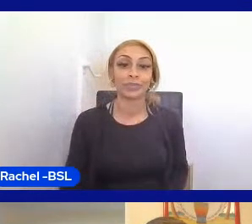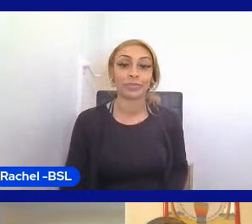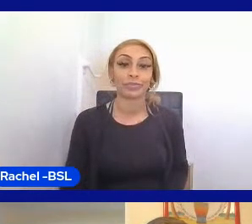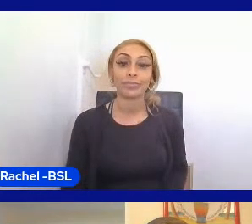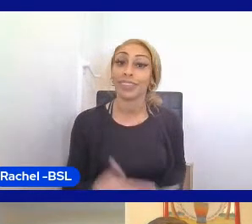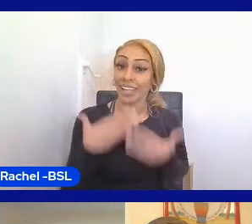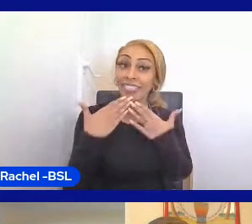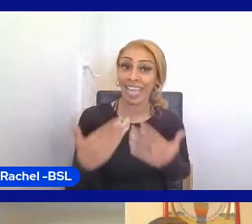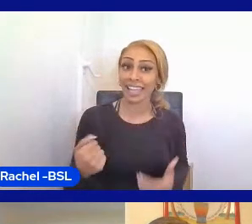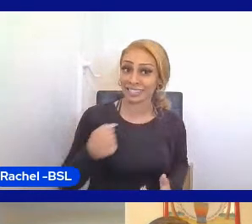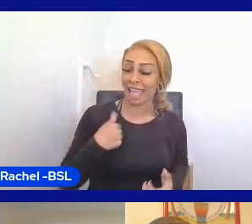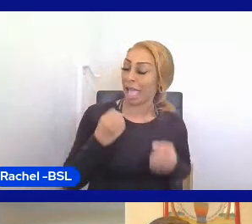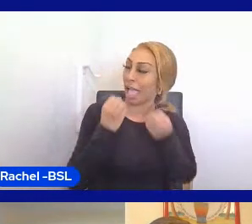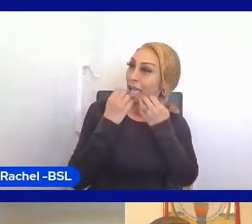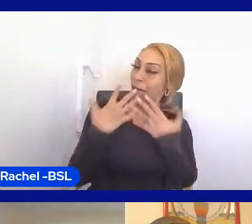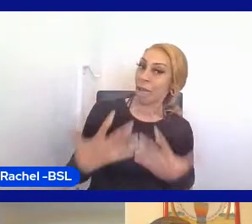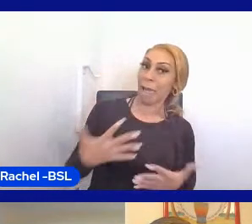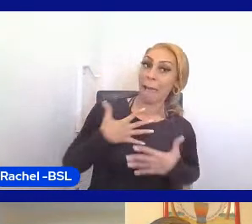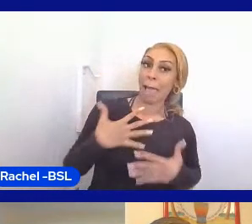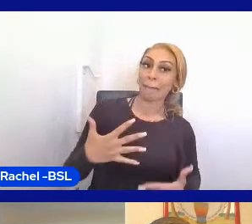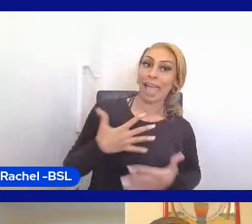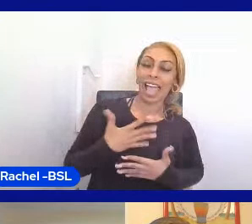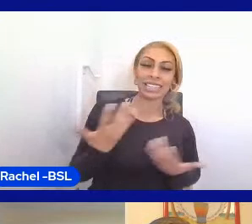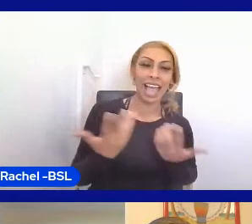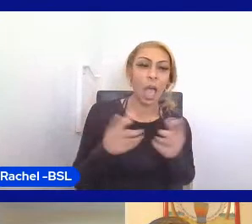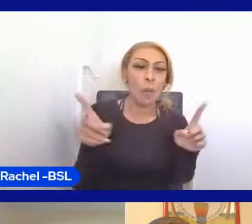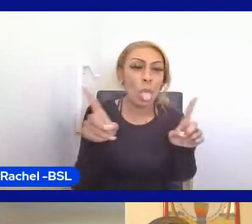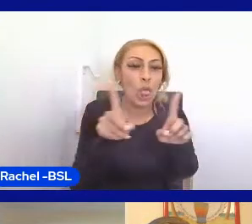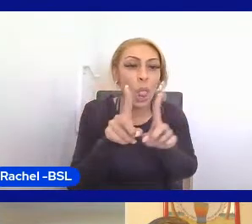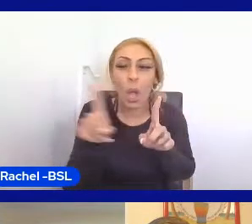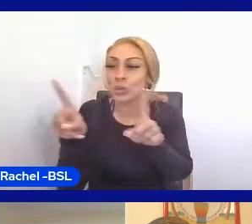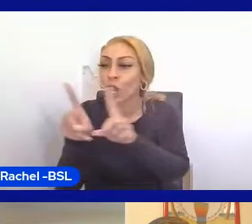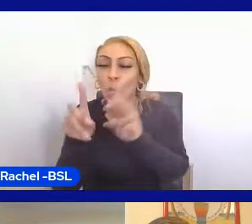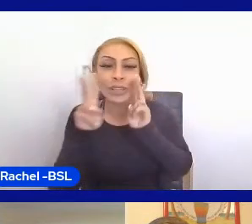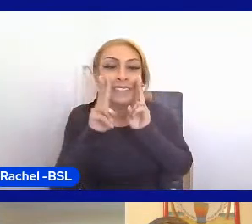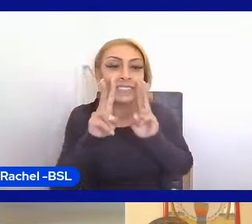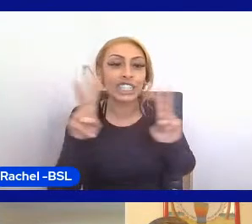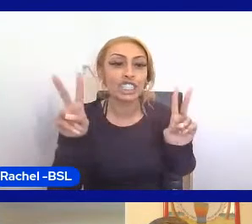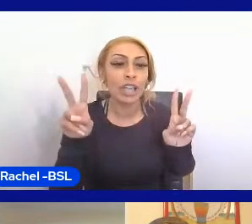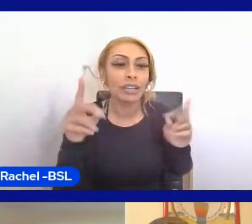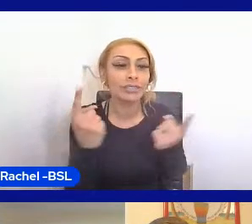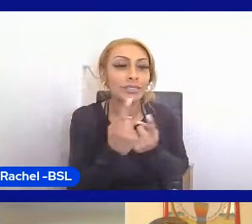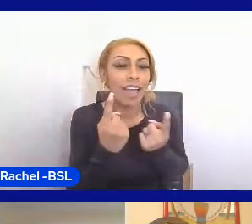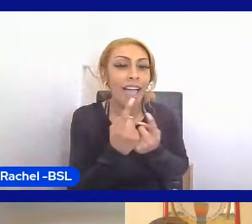when I saw them how close they were to the visual